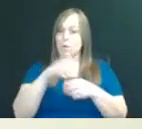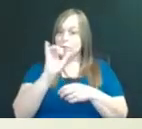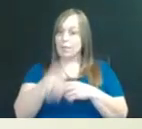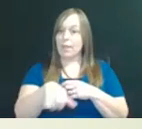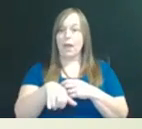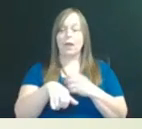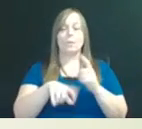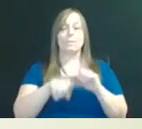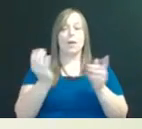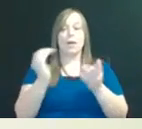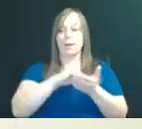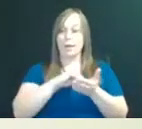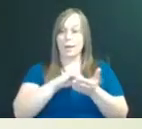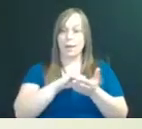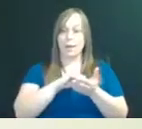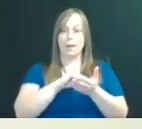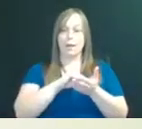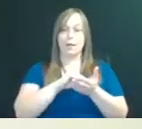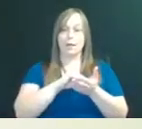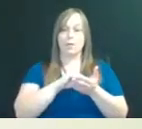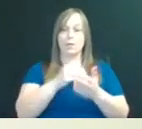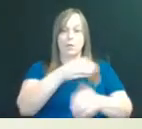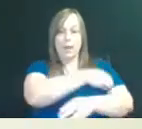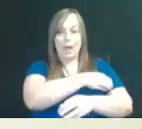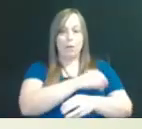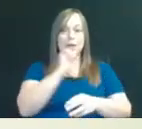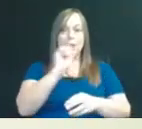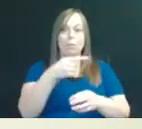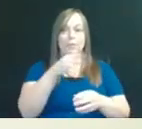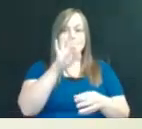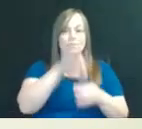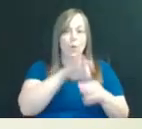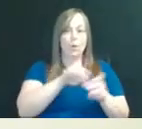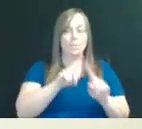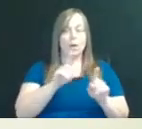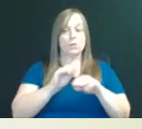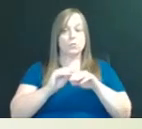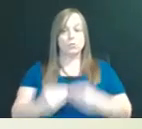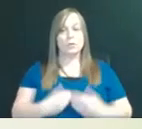But again, you have power not just in your vote, but to influence others around you